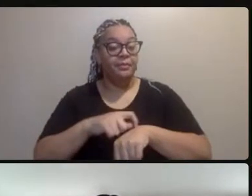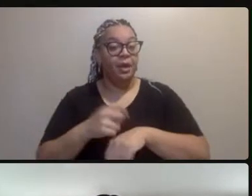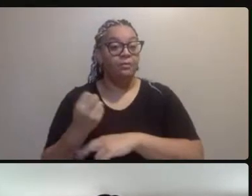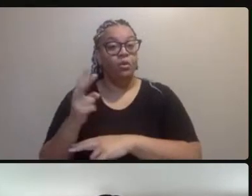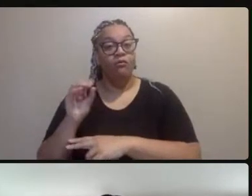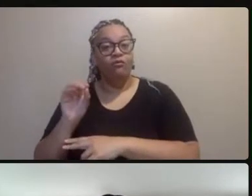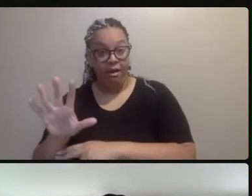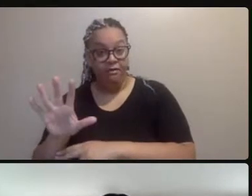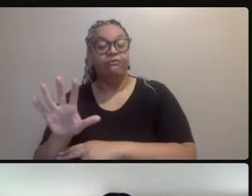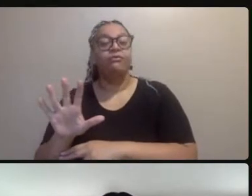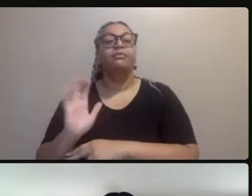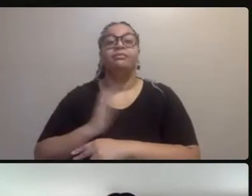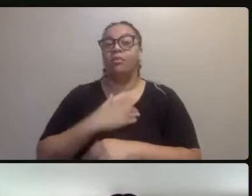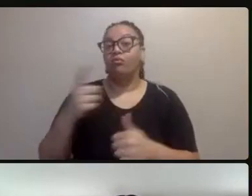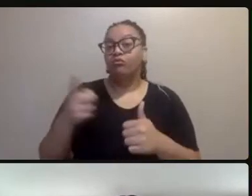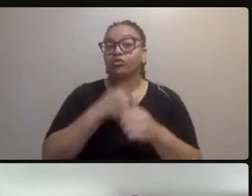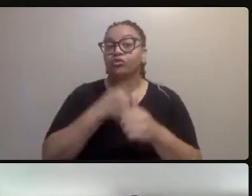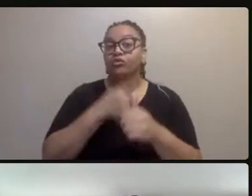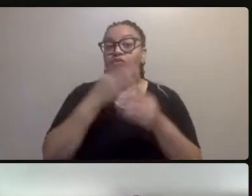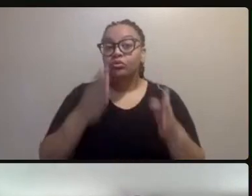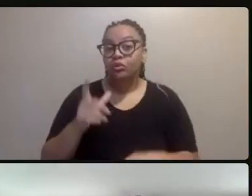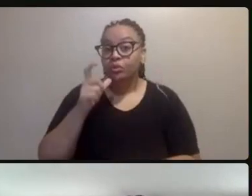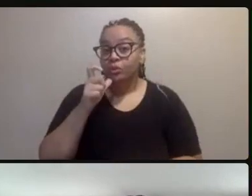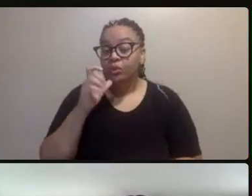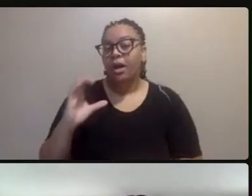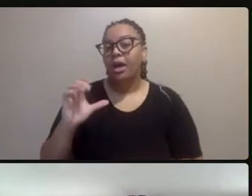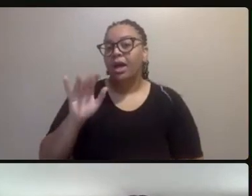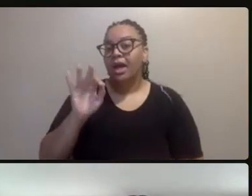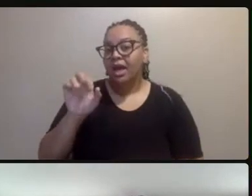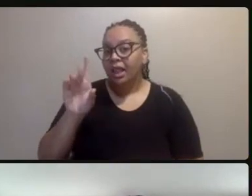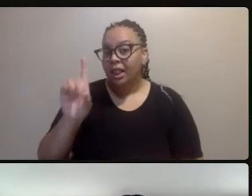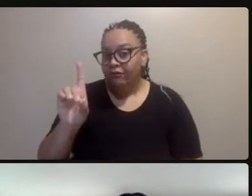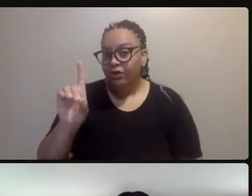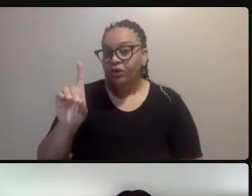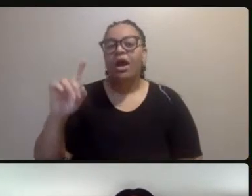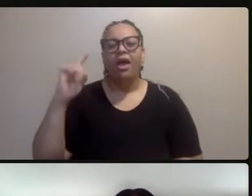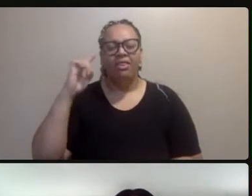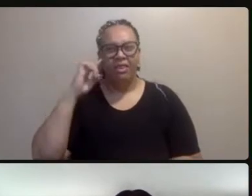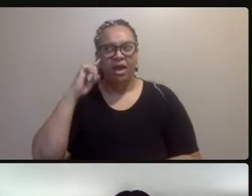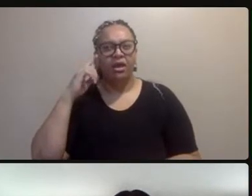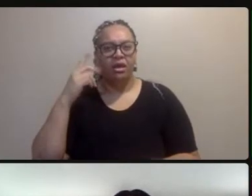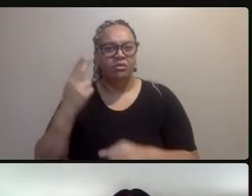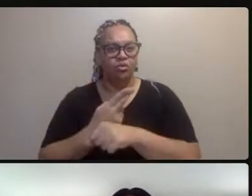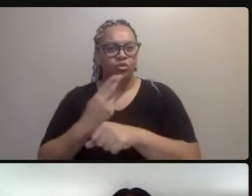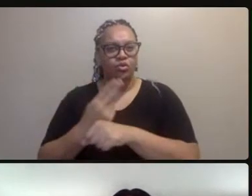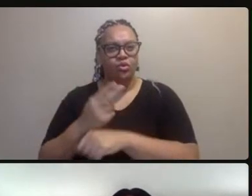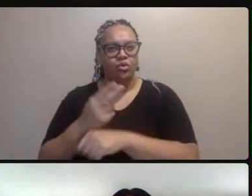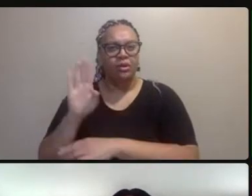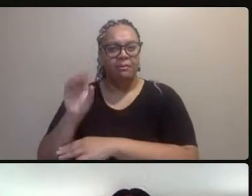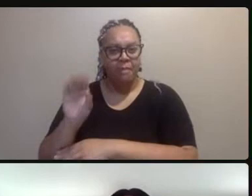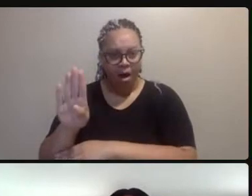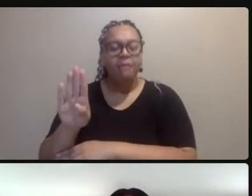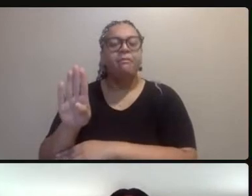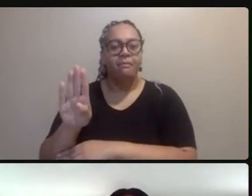THE INDIVIDUALS WHO SUBMITTED